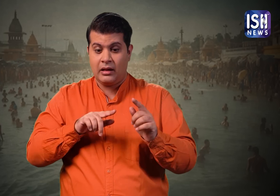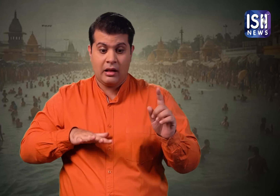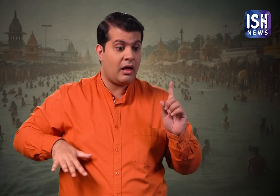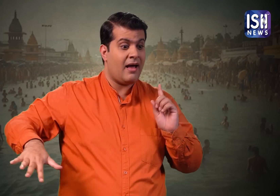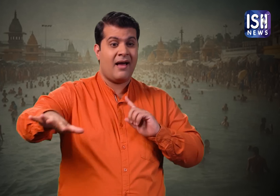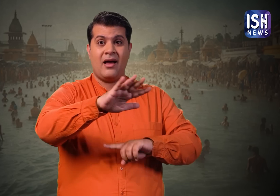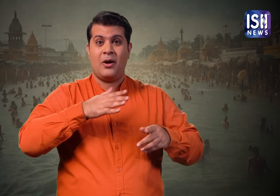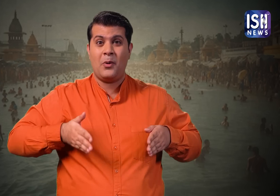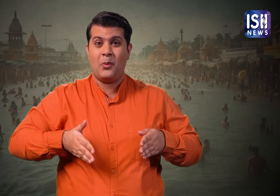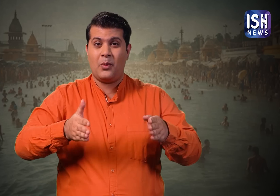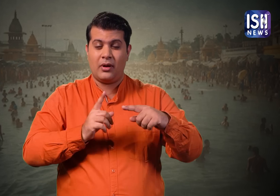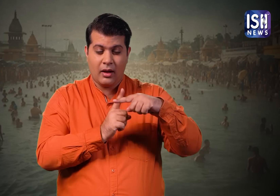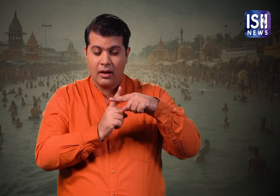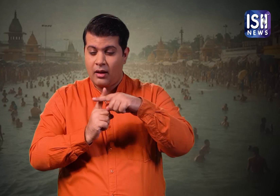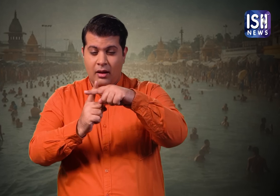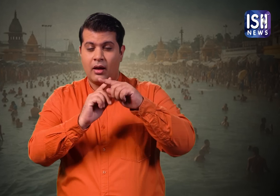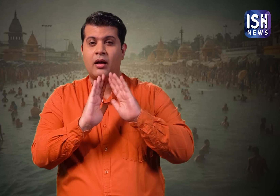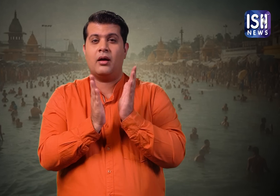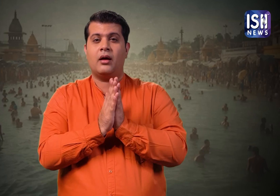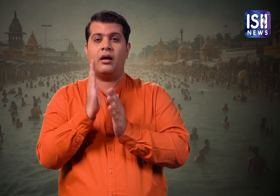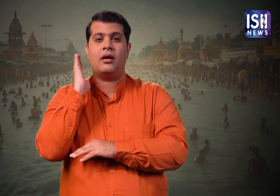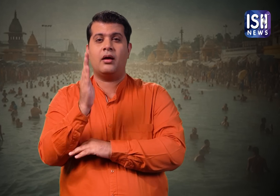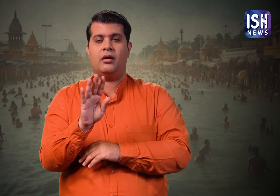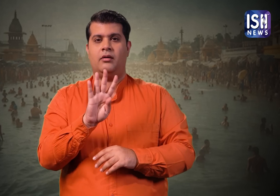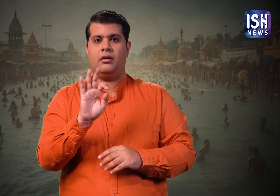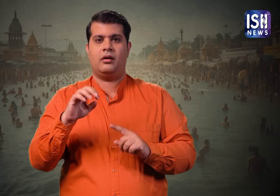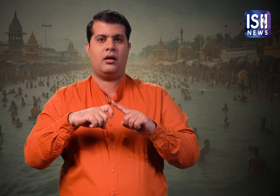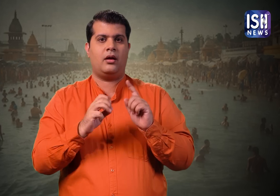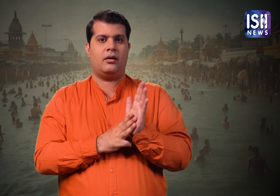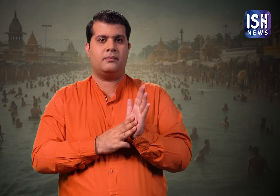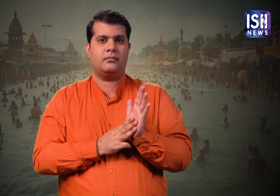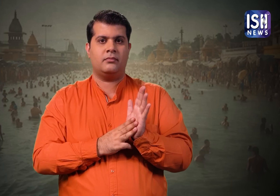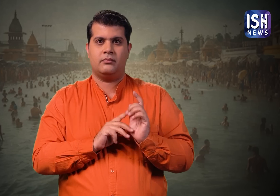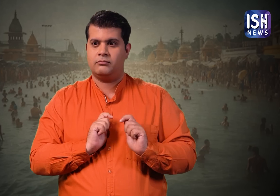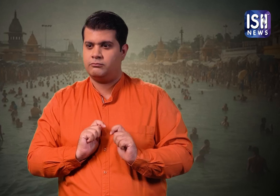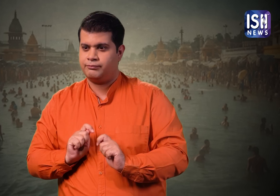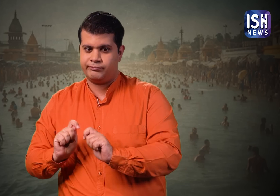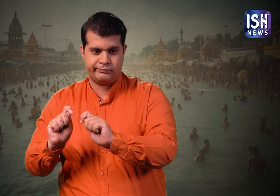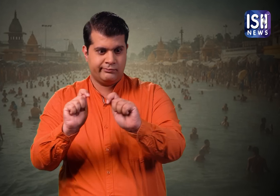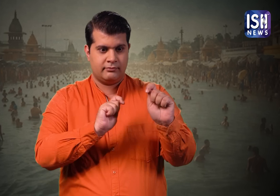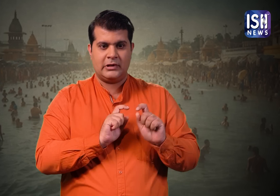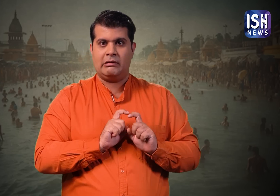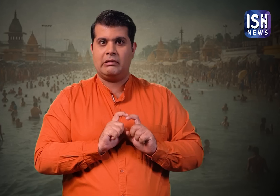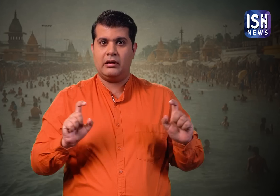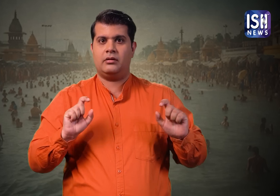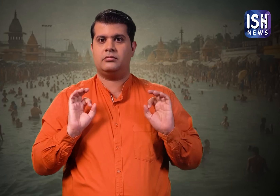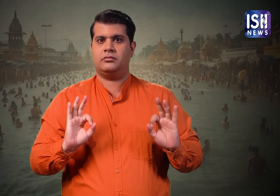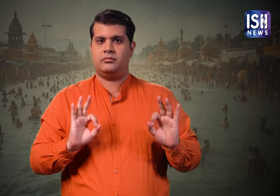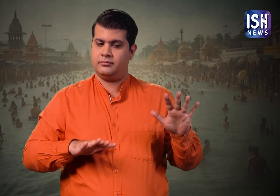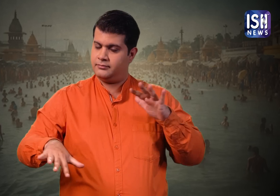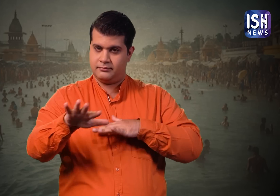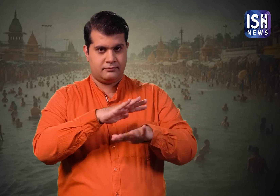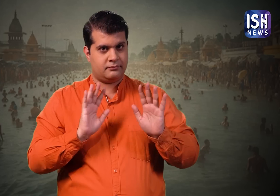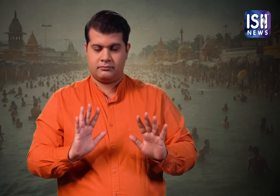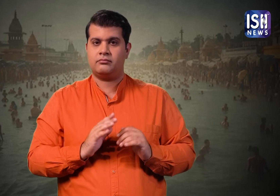400 kms of road has been built in the area. Fantastic!